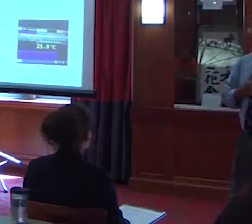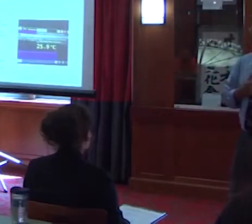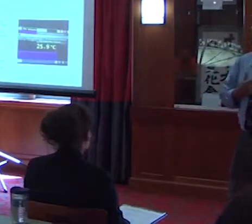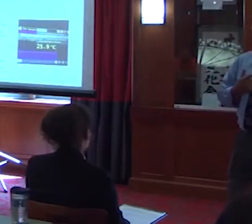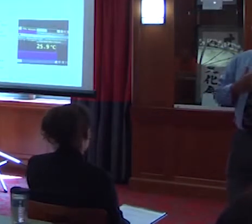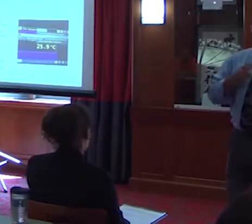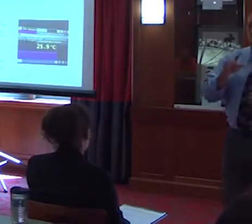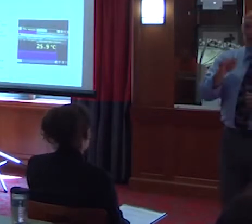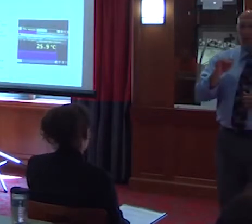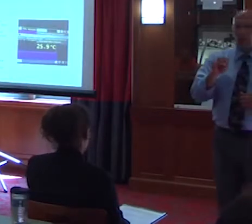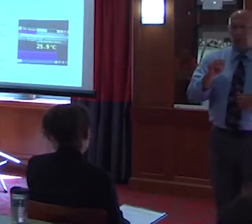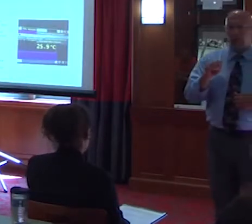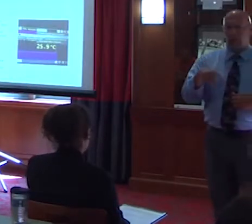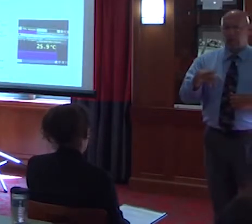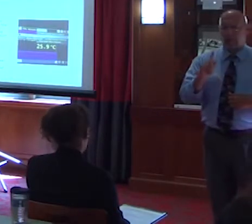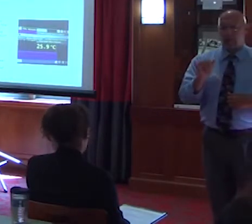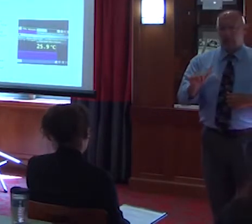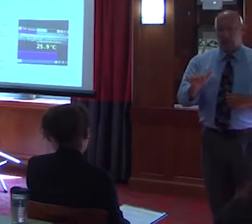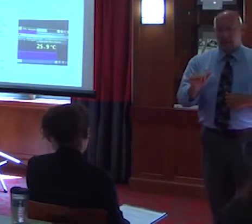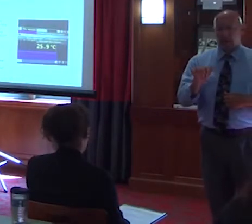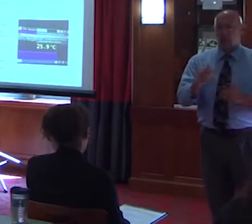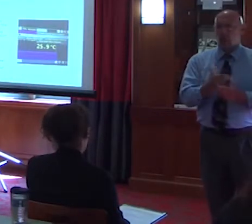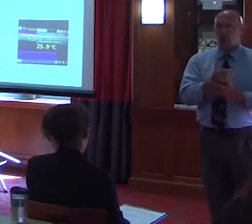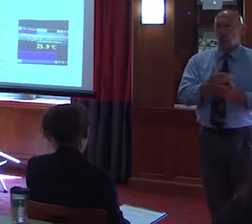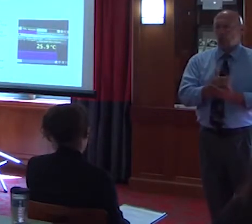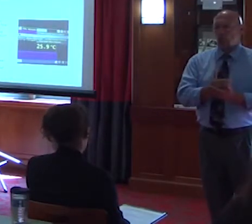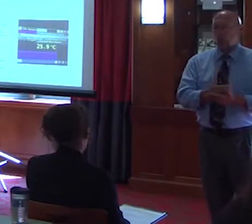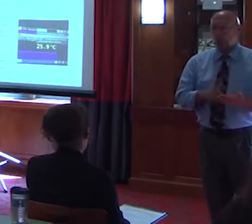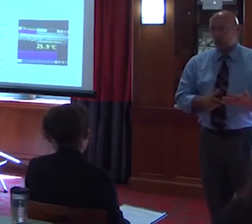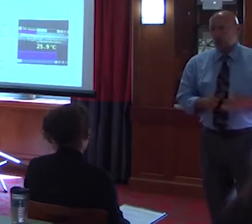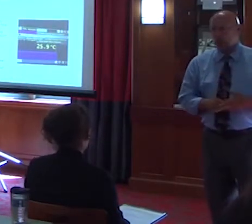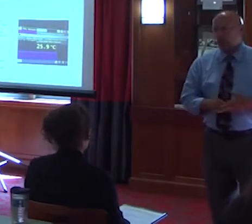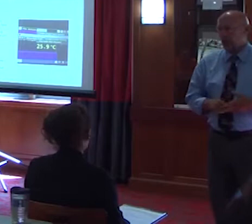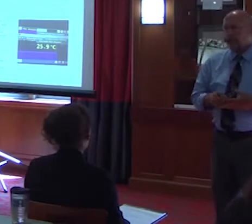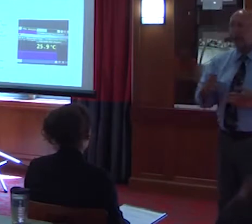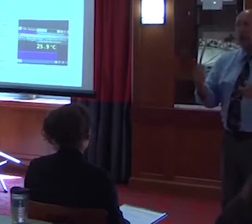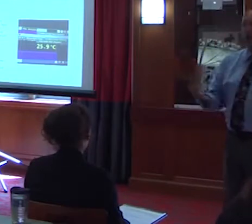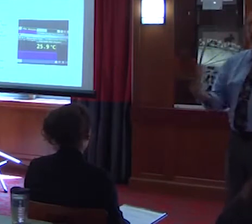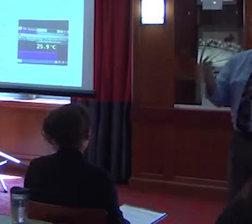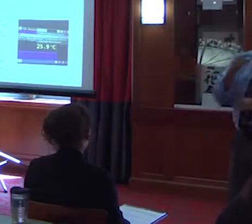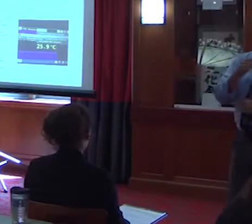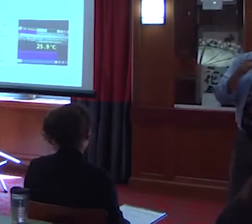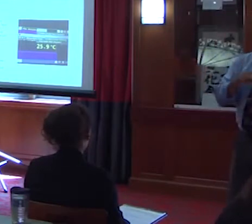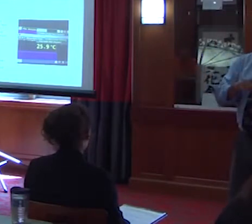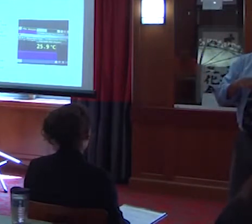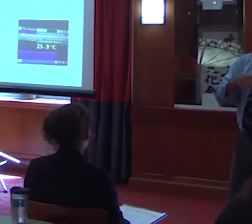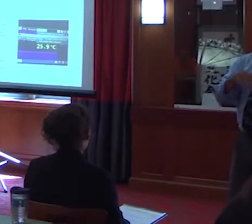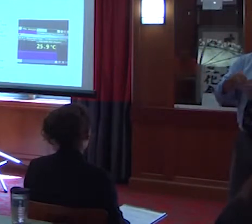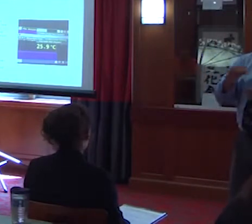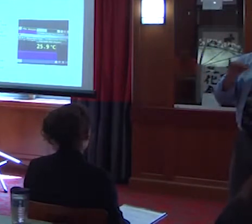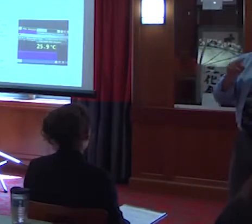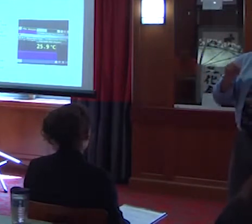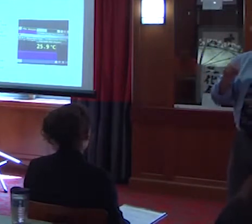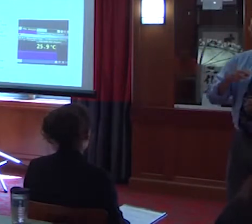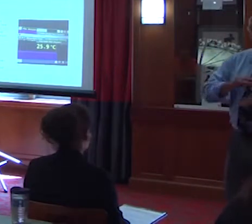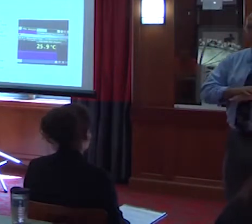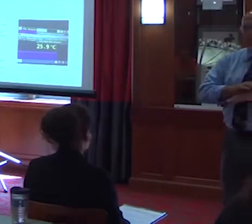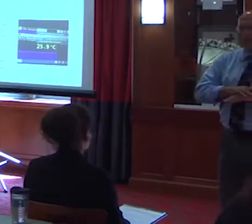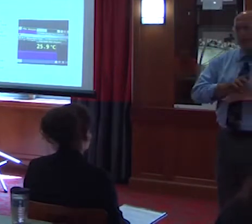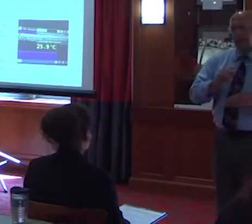(LabQuest speaking in foreign language) And in this case we don't. So we'll hit cancel and then, we have on here. (LabQuest speaking in foreign language) So now we have it announcing in Spanish. And if you're a visual you'll noticed it changed to a comma instead of a decimal point,